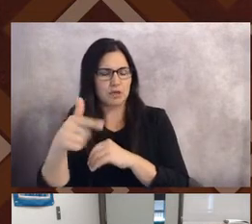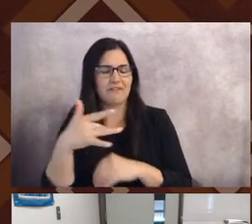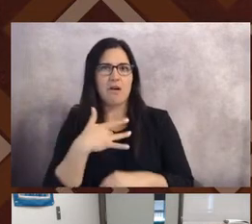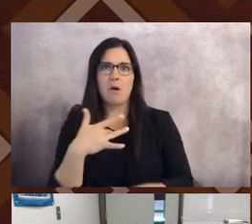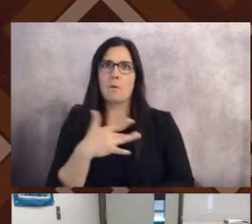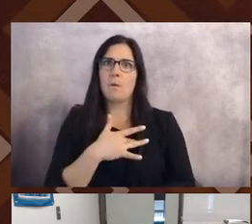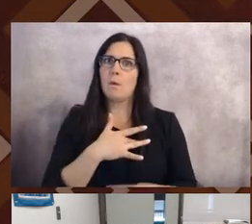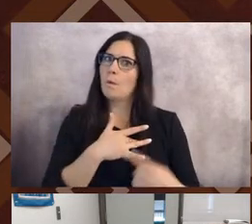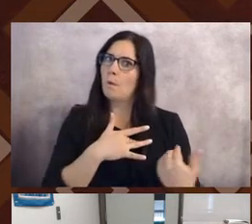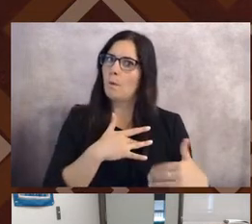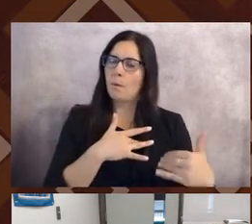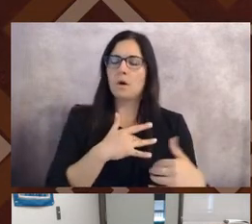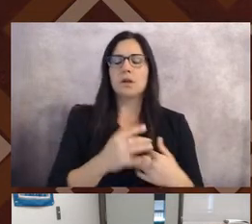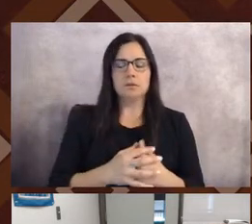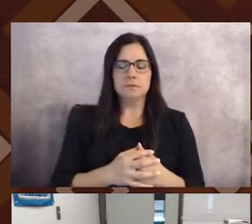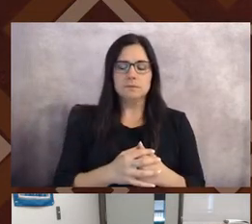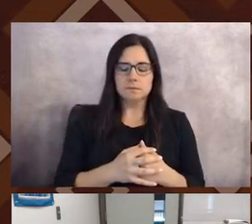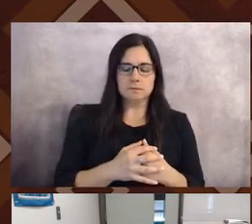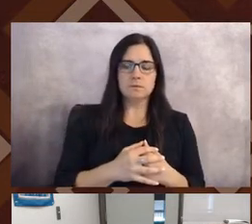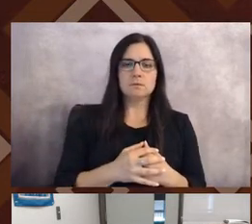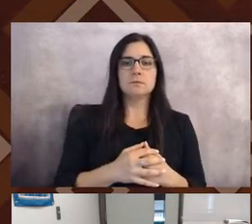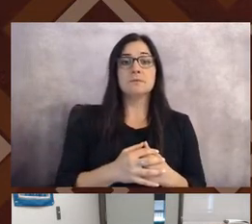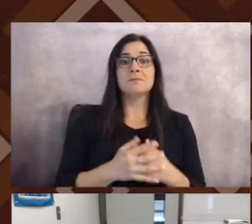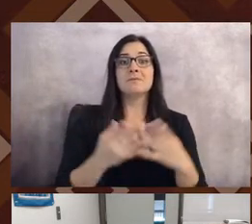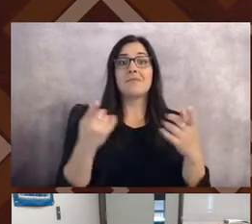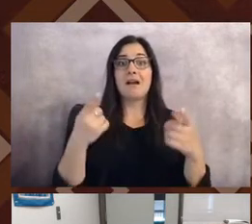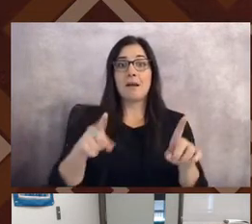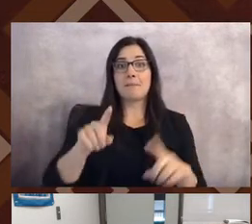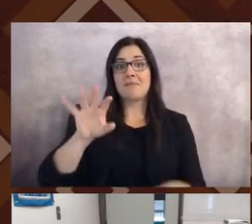But we have this guy, Frank Sobero. OK,